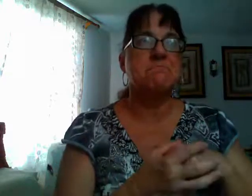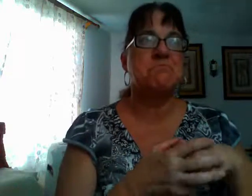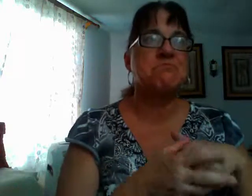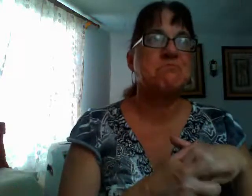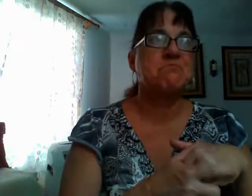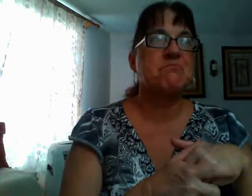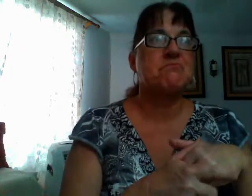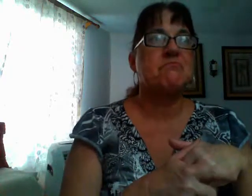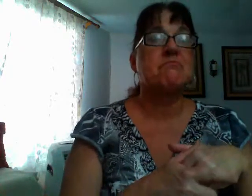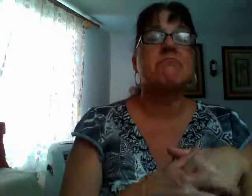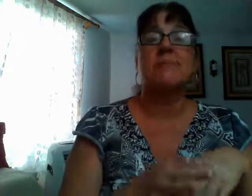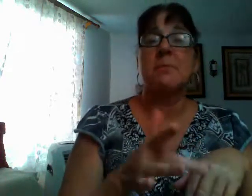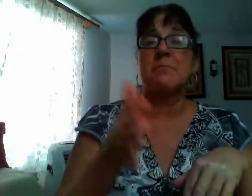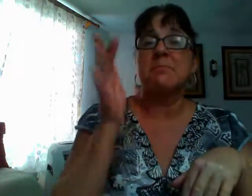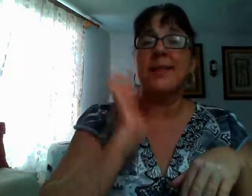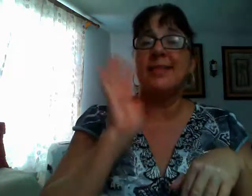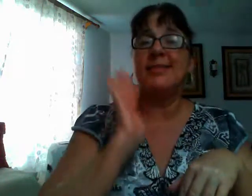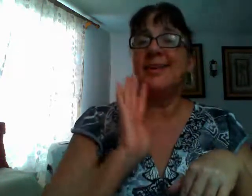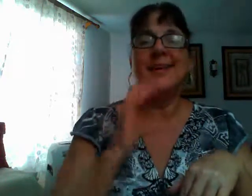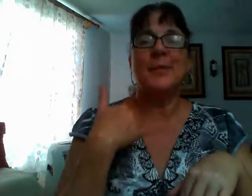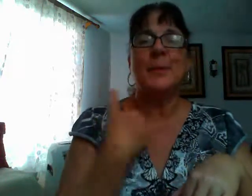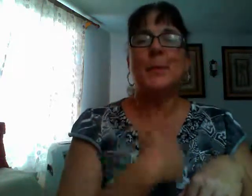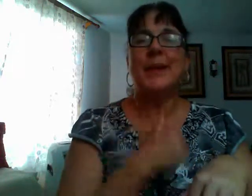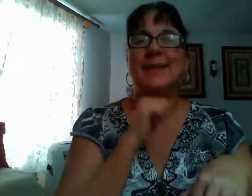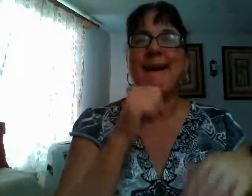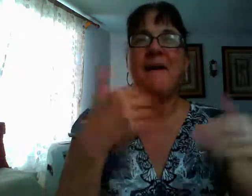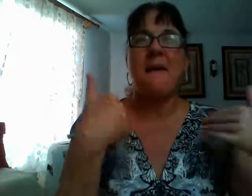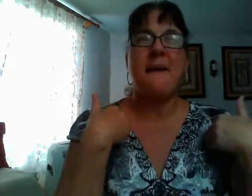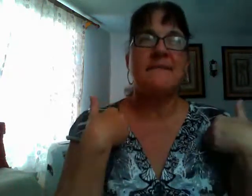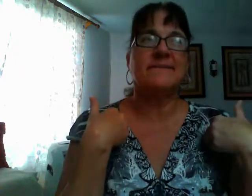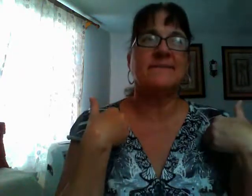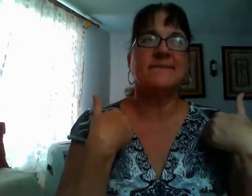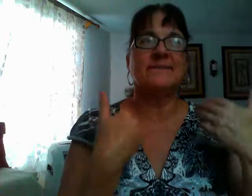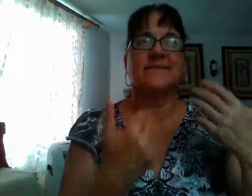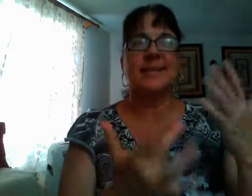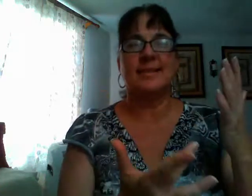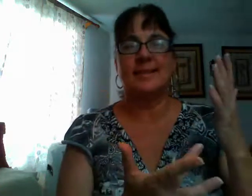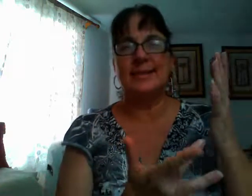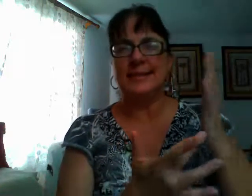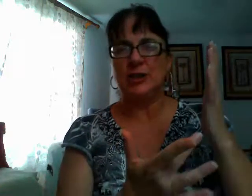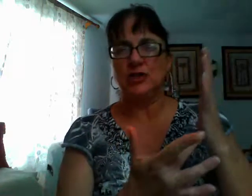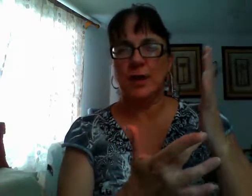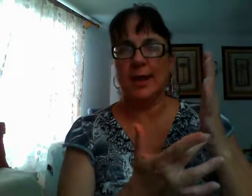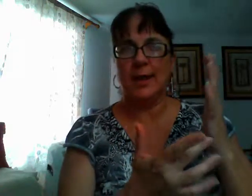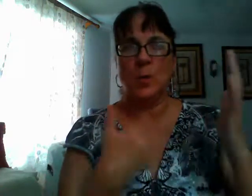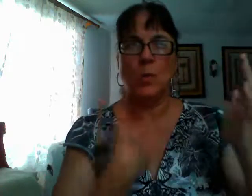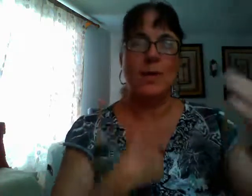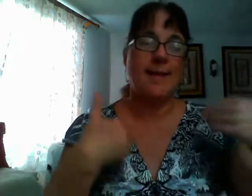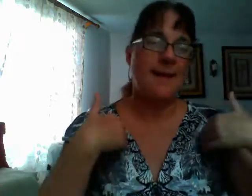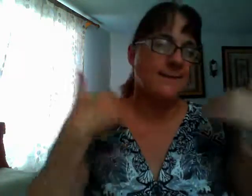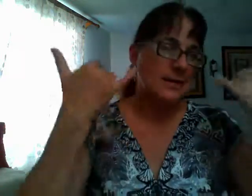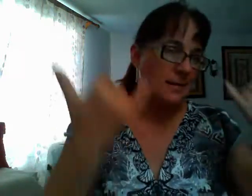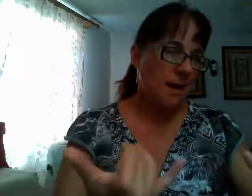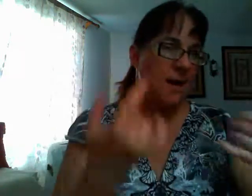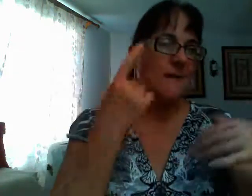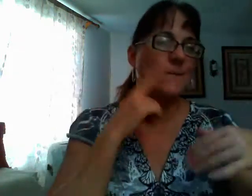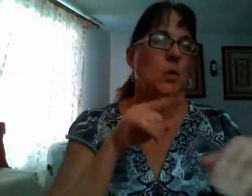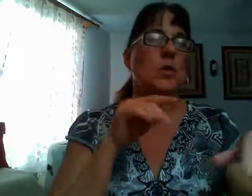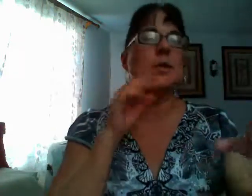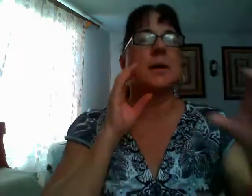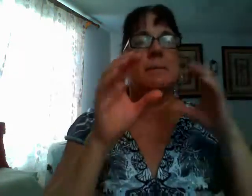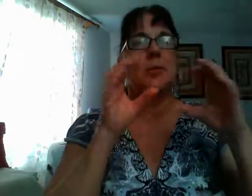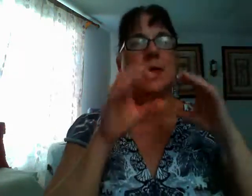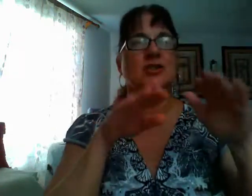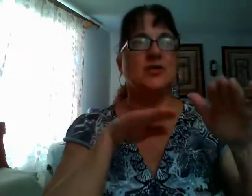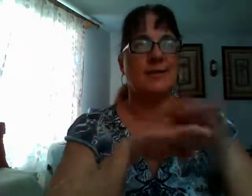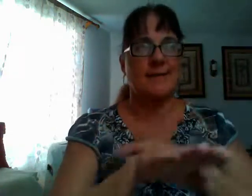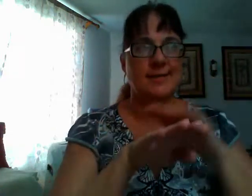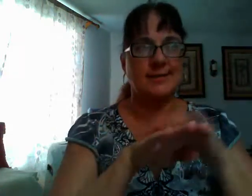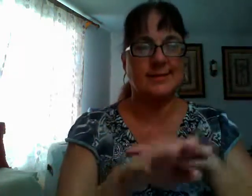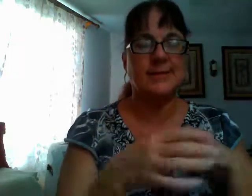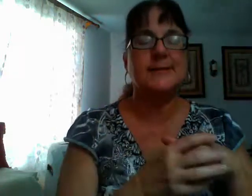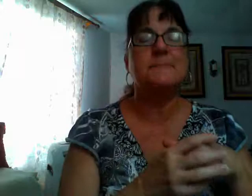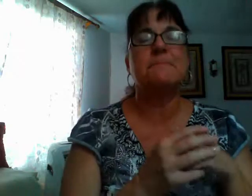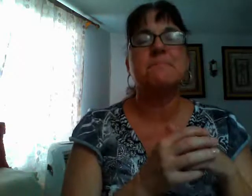Back then we did not have the technology we have now for communication access.